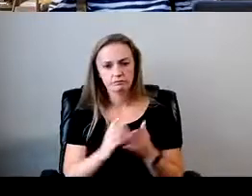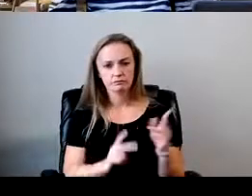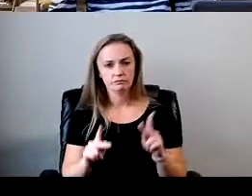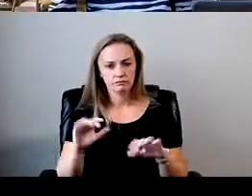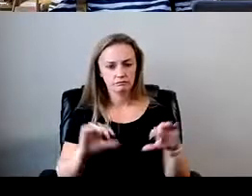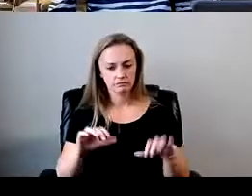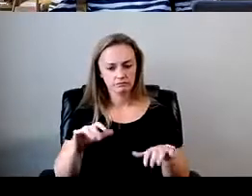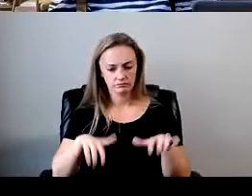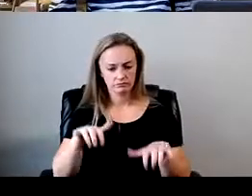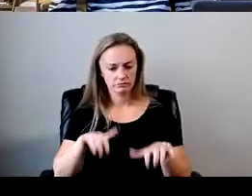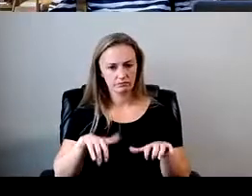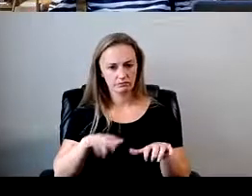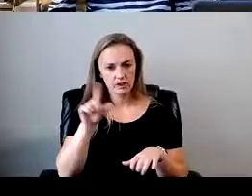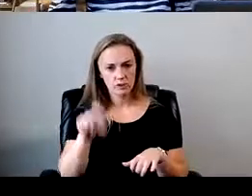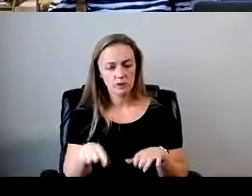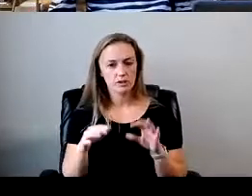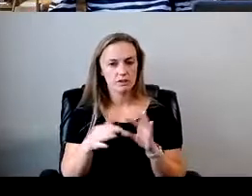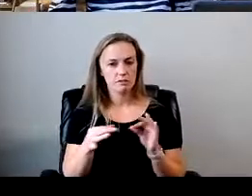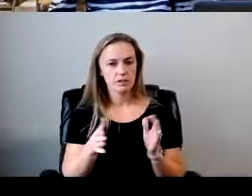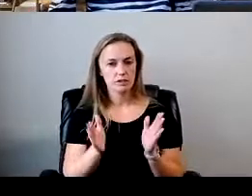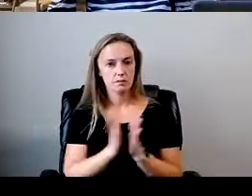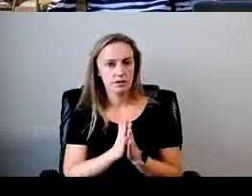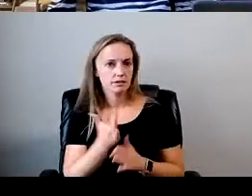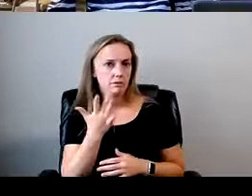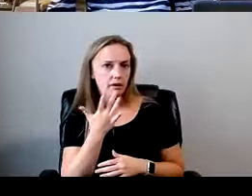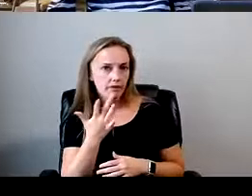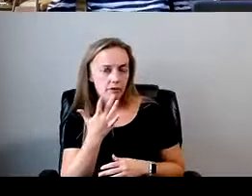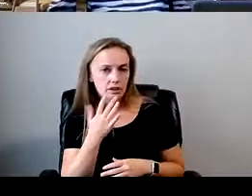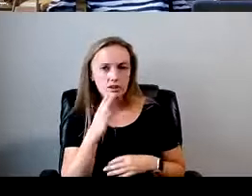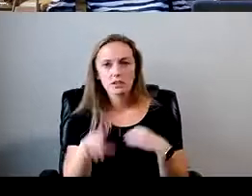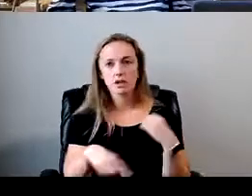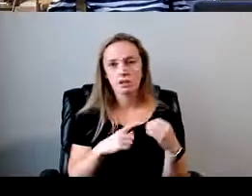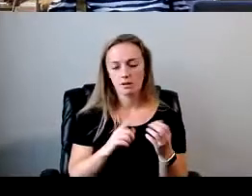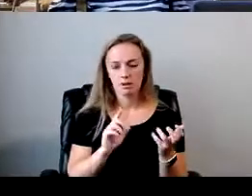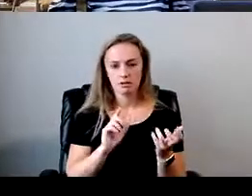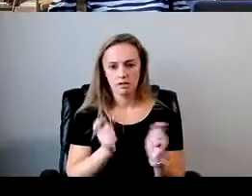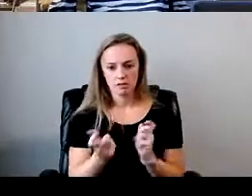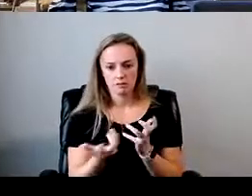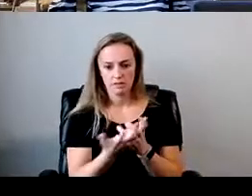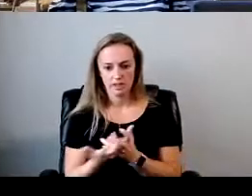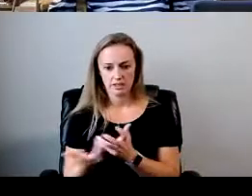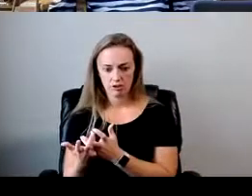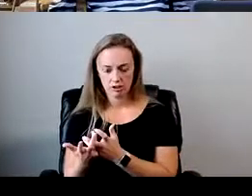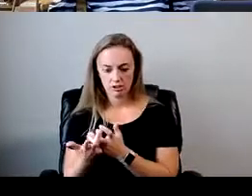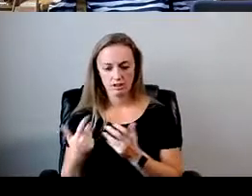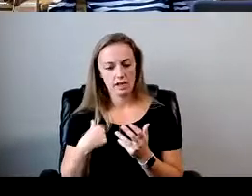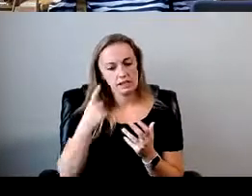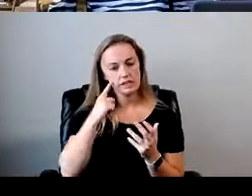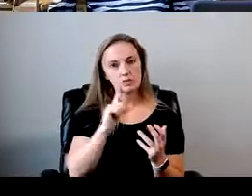mentioning about asking preferences, and you're talking about customization. And I think it is really important to us